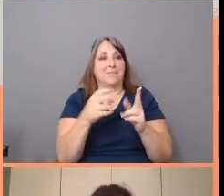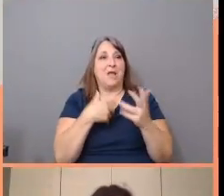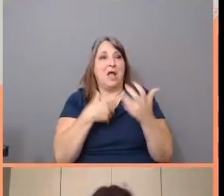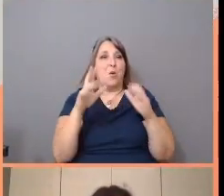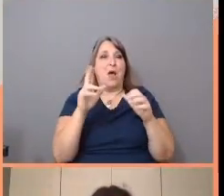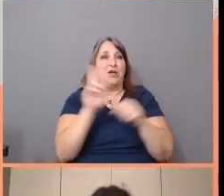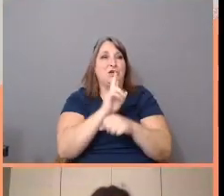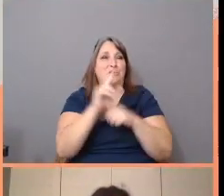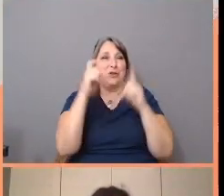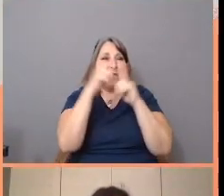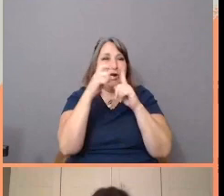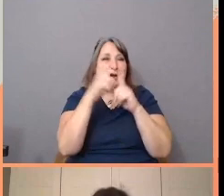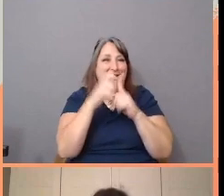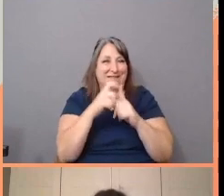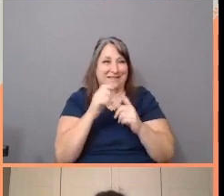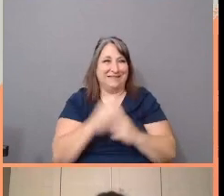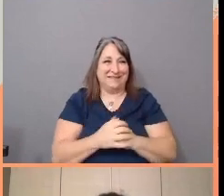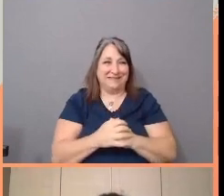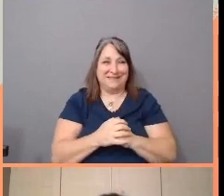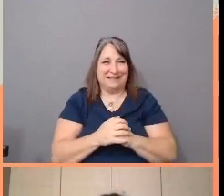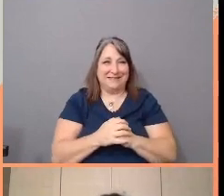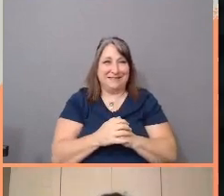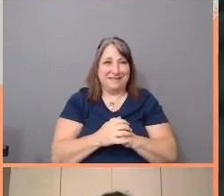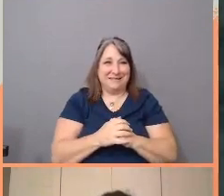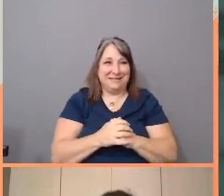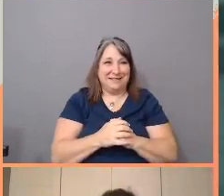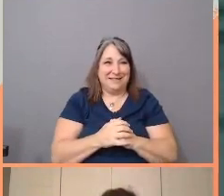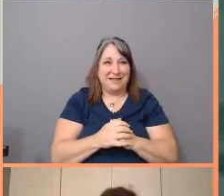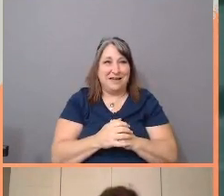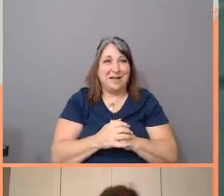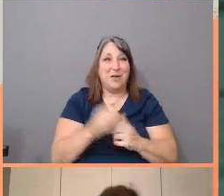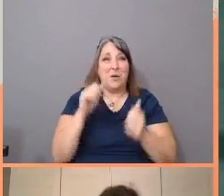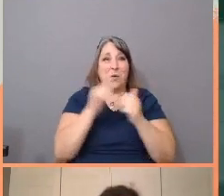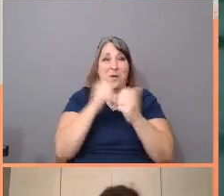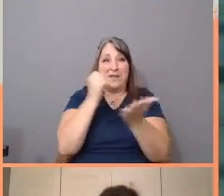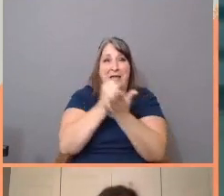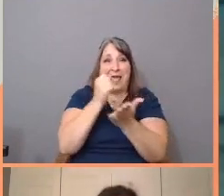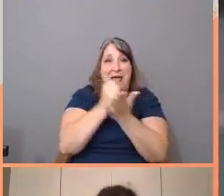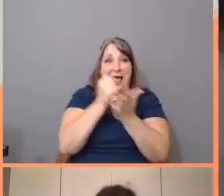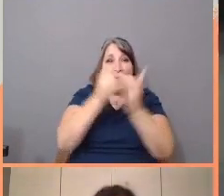It's not the disc clip. [VIDEO PLAYBACK BEGINS] With help, campers play with soccer balls,